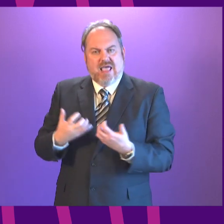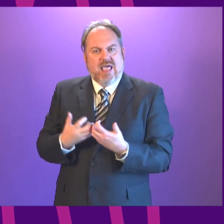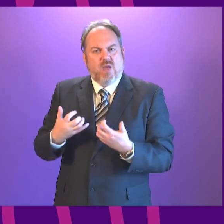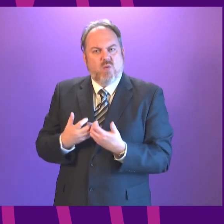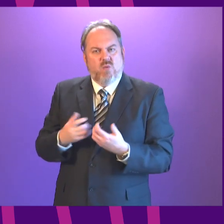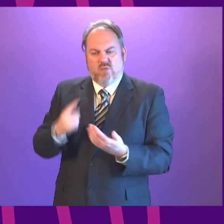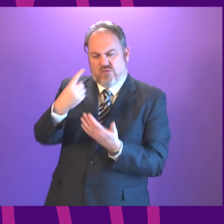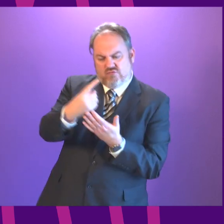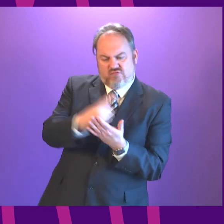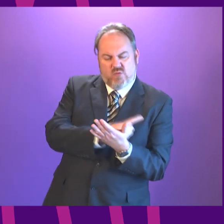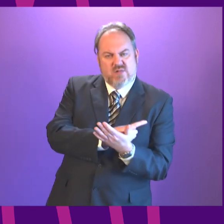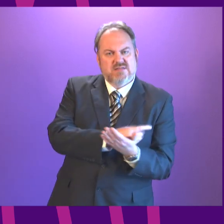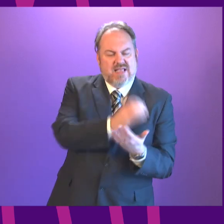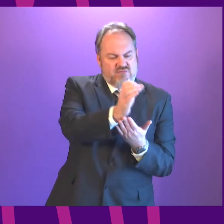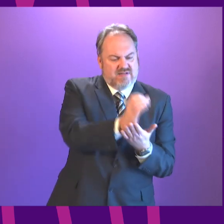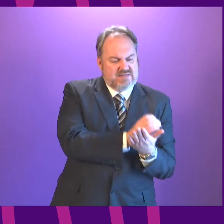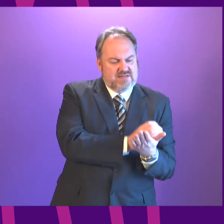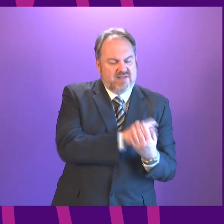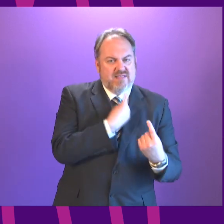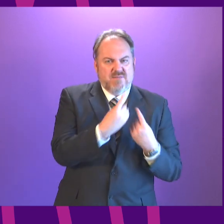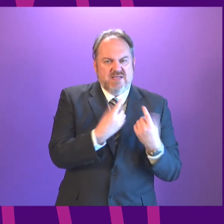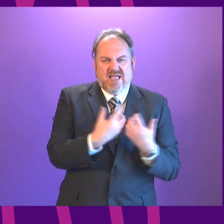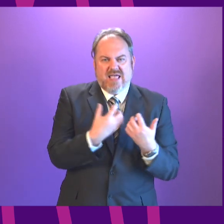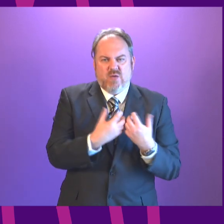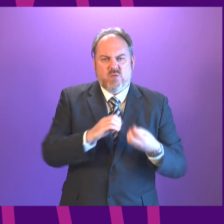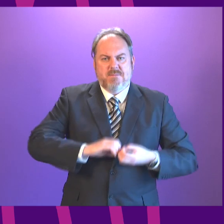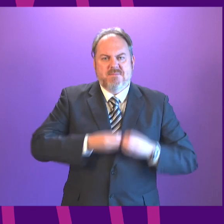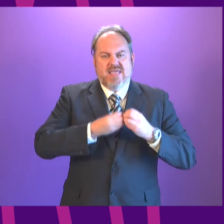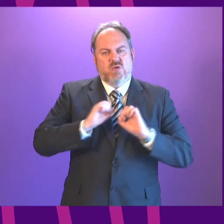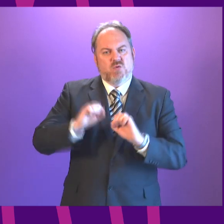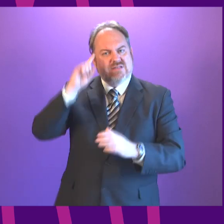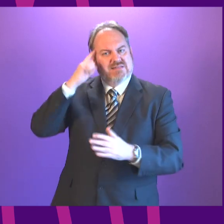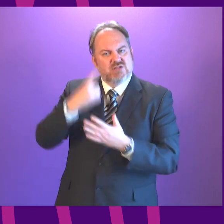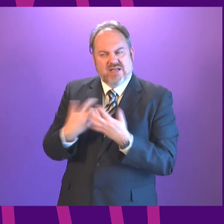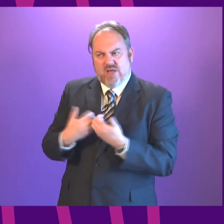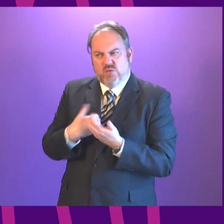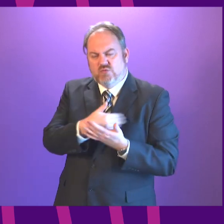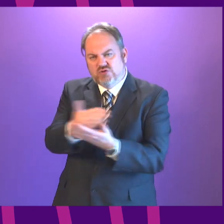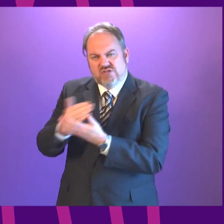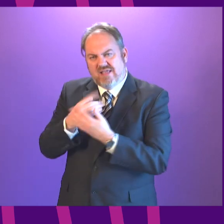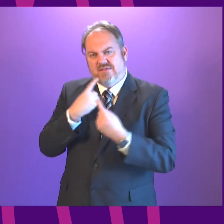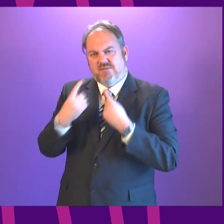and when the upshot of the review will be communicated to the public?